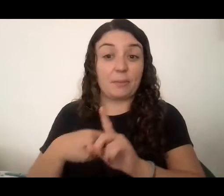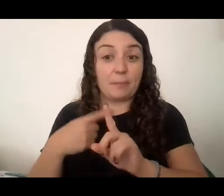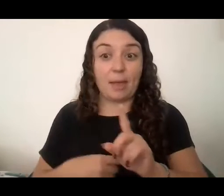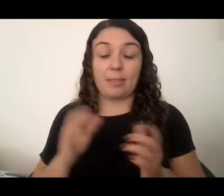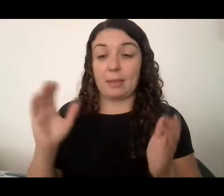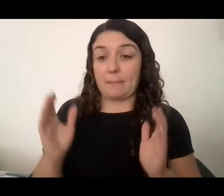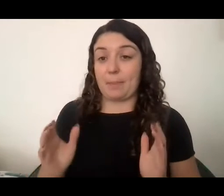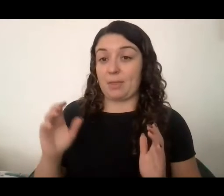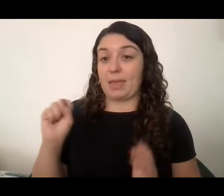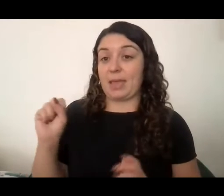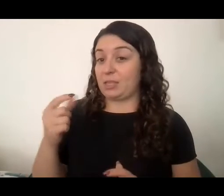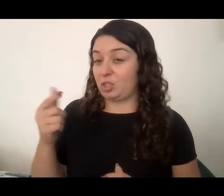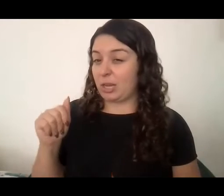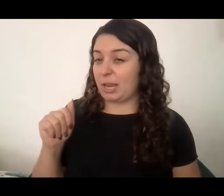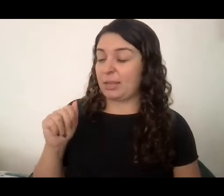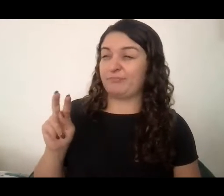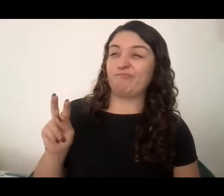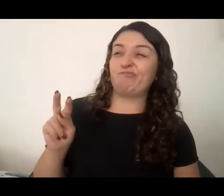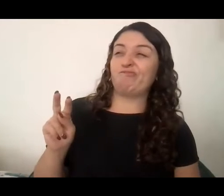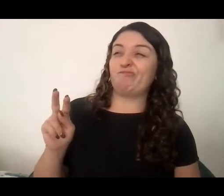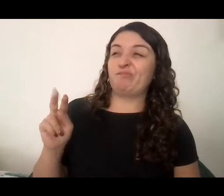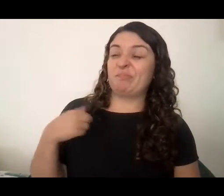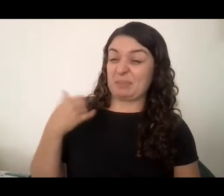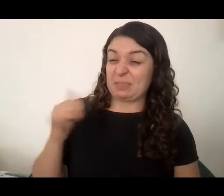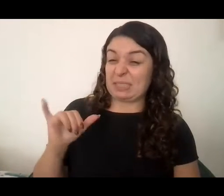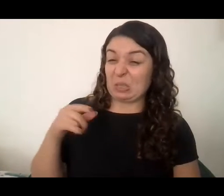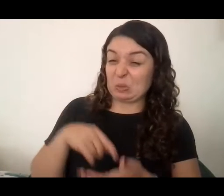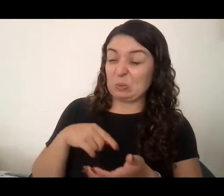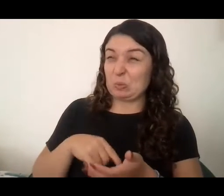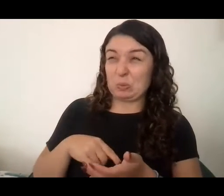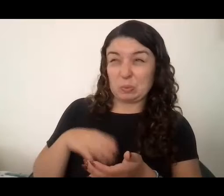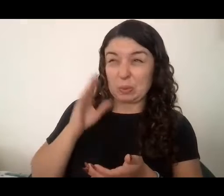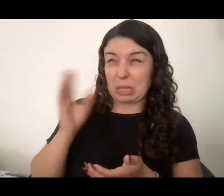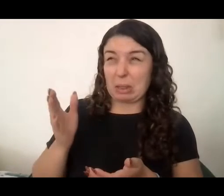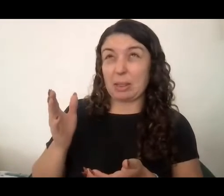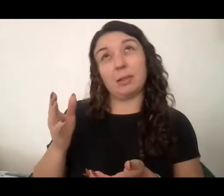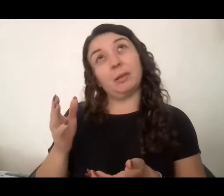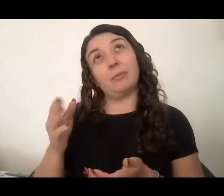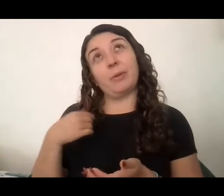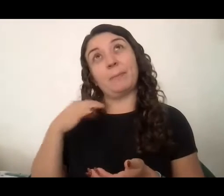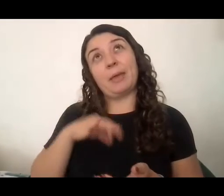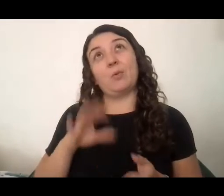SGA and say, hmm, do I think I am still due? Do I still think I am due the benefit? And essentially